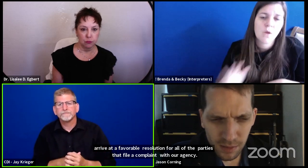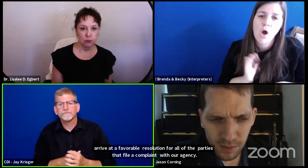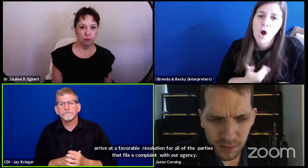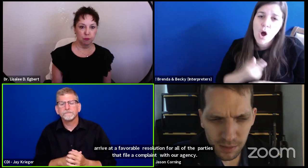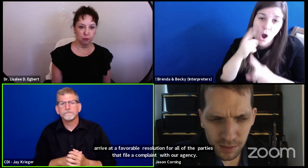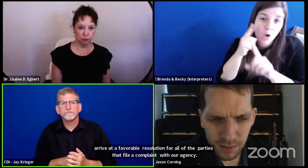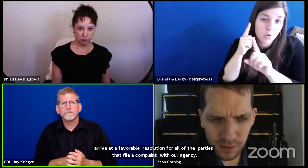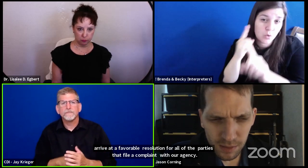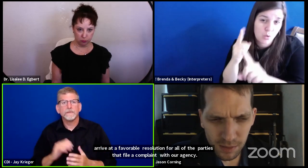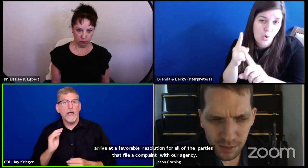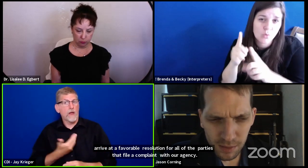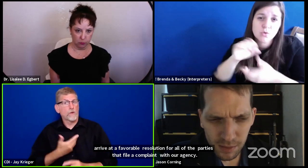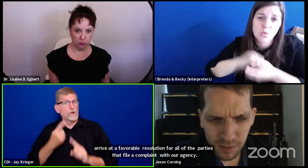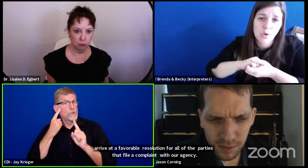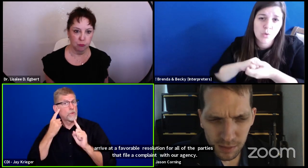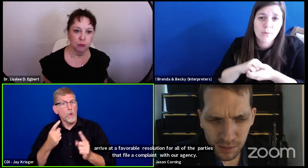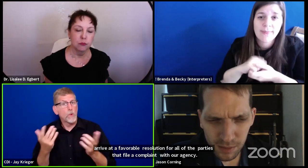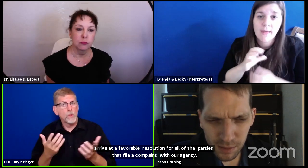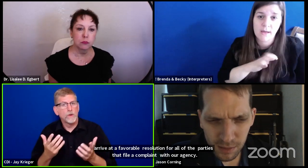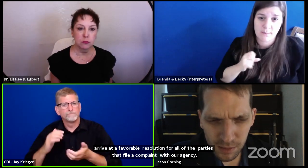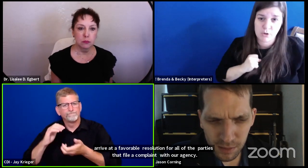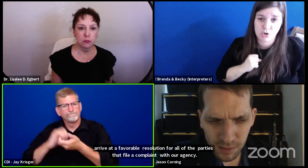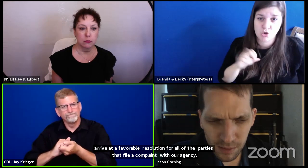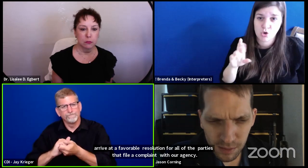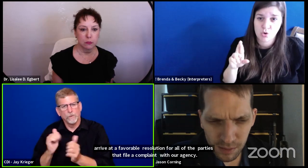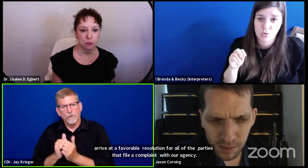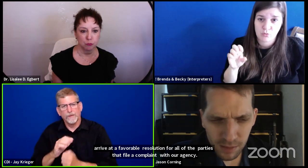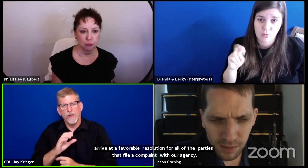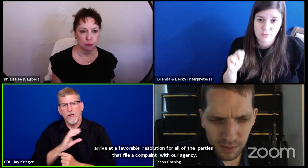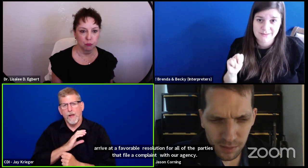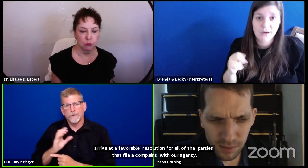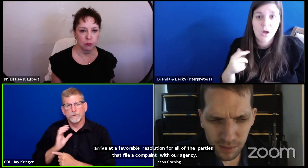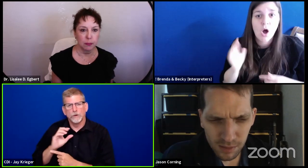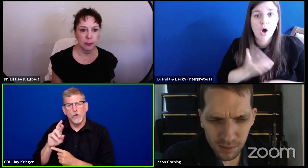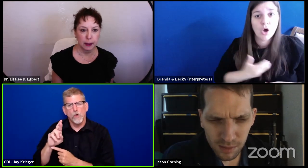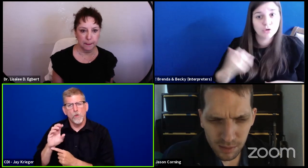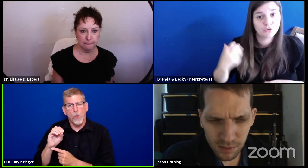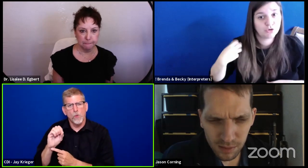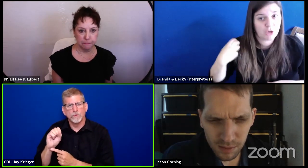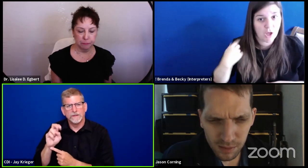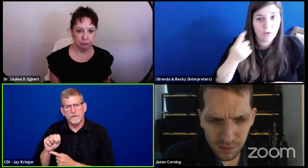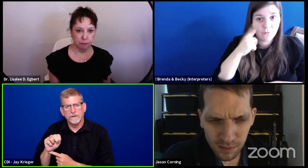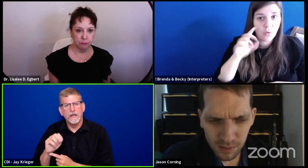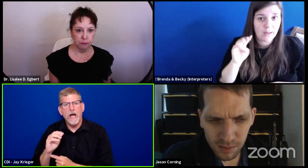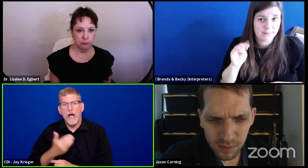and commissioner Rosen, who is Deaf, who have been wonderful assets to our agency and we